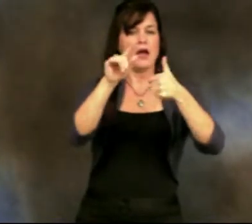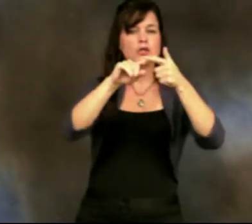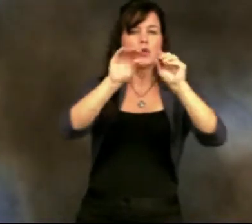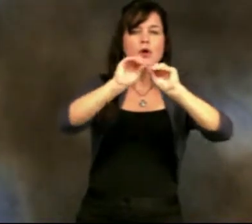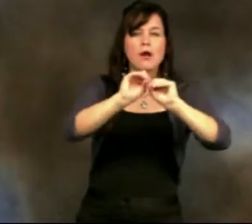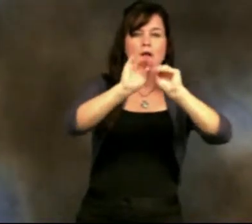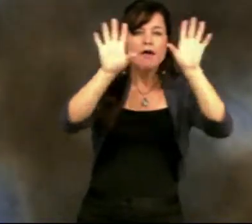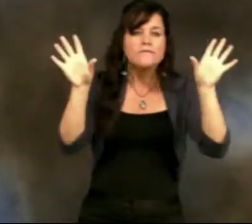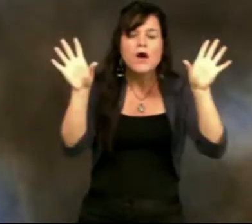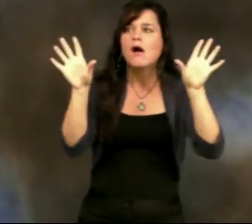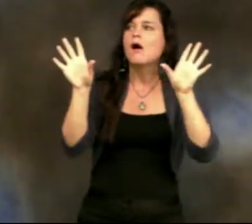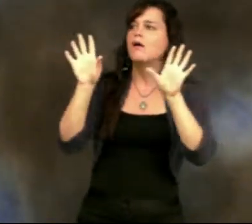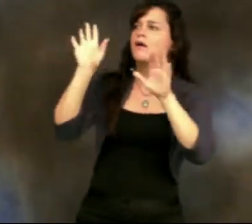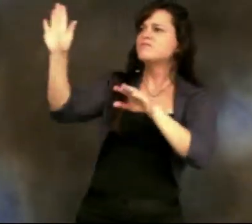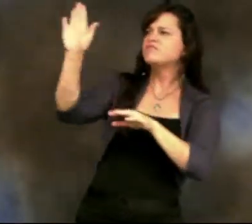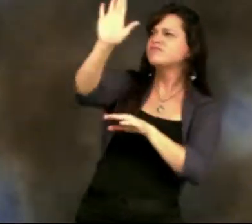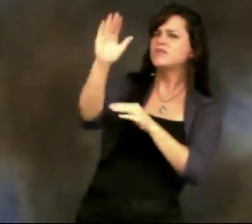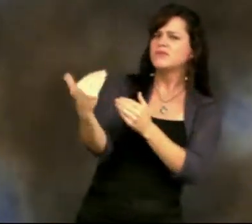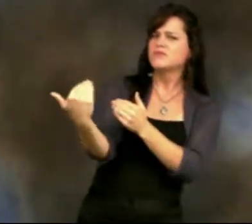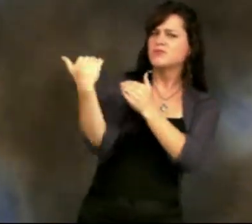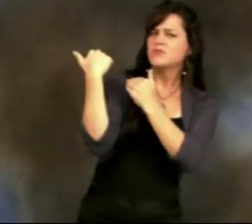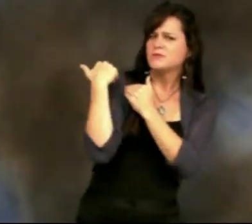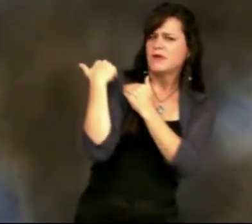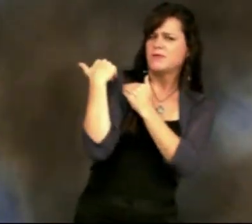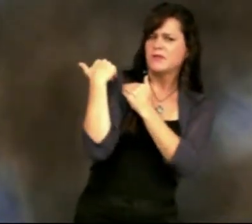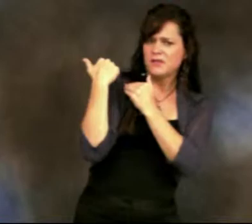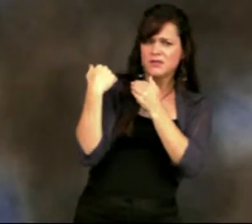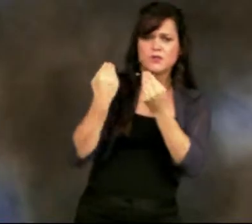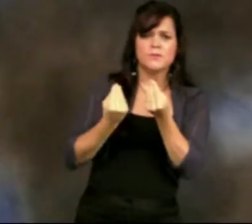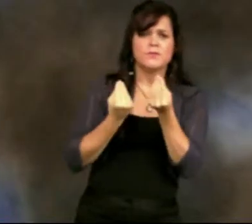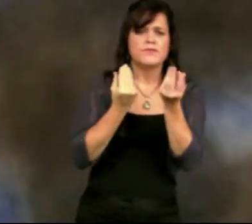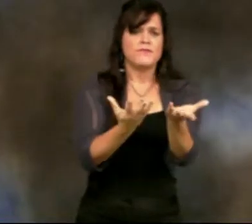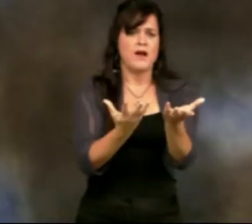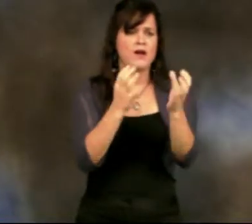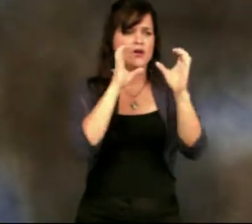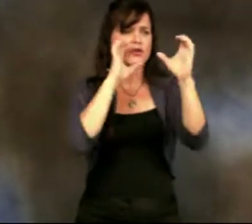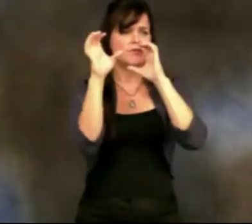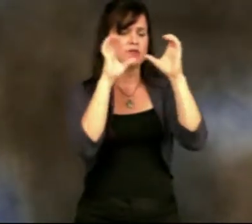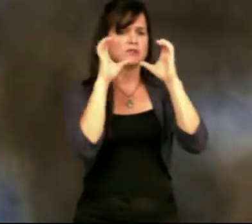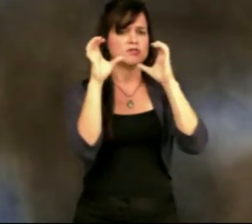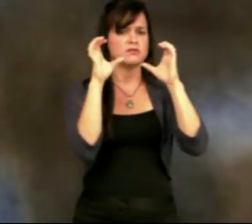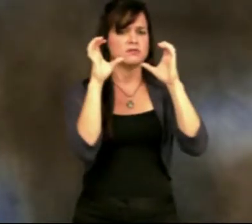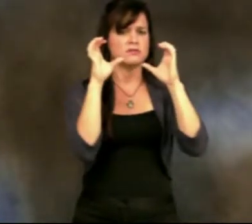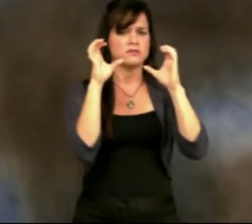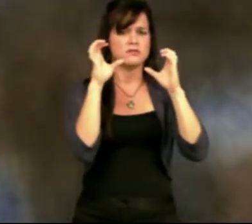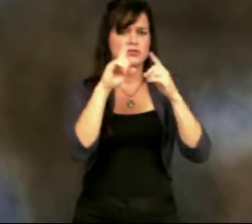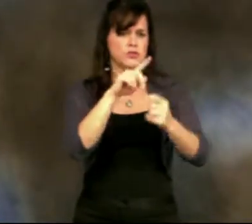Section one explains the hospitals’ obligations to provide communication access to their Deaf,